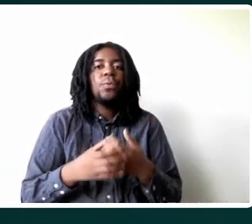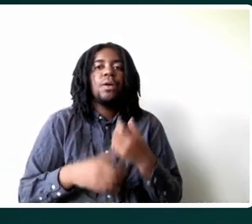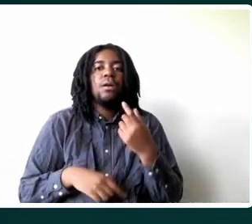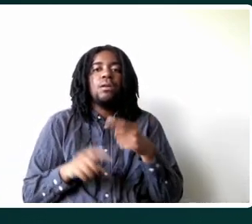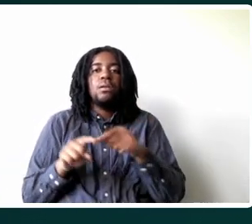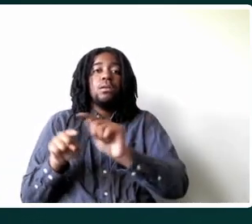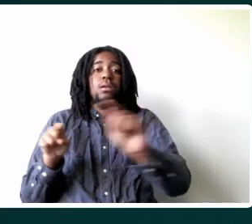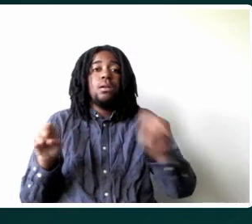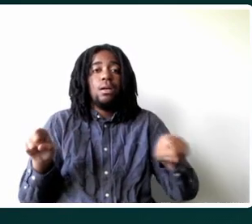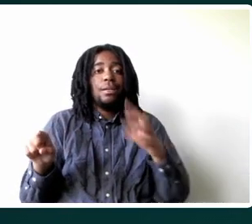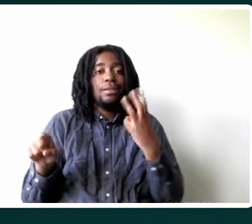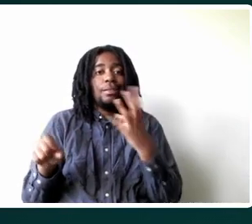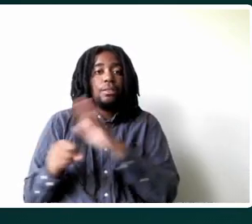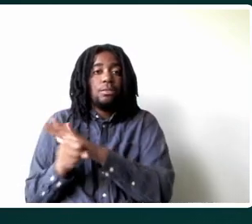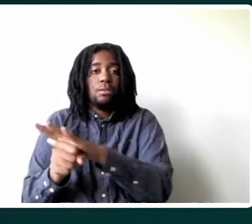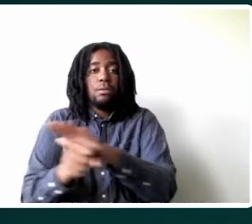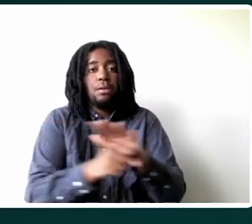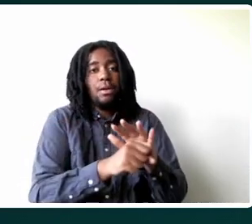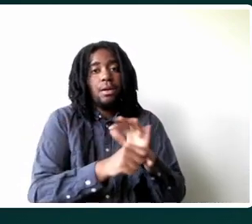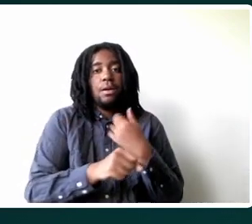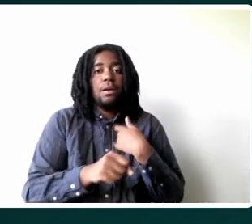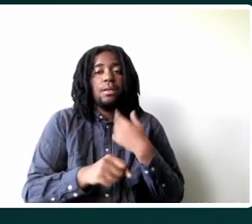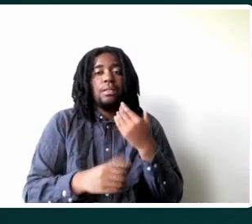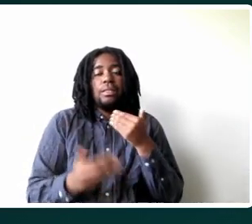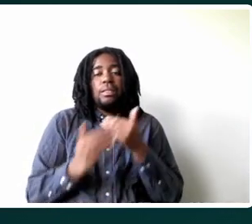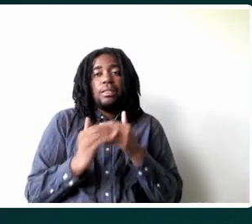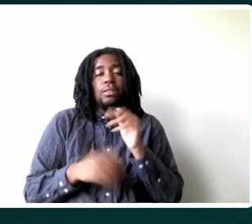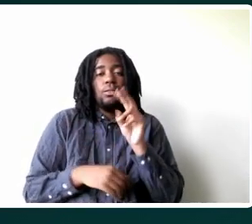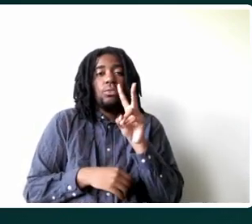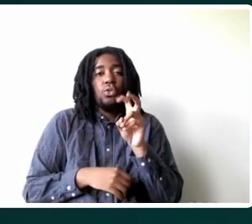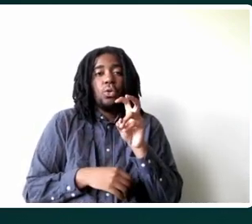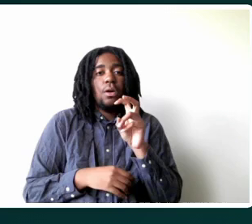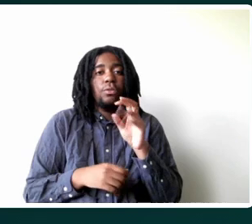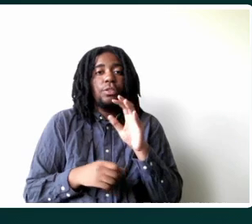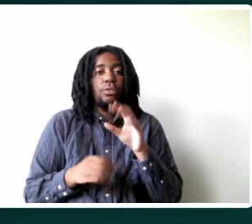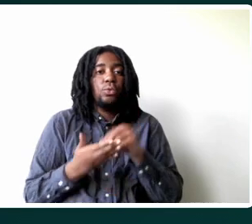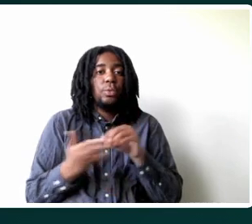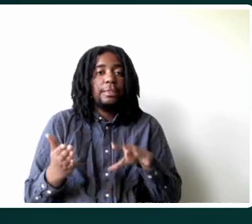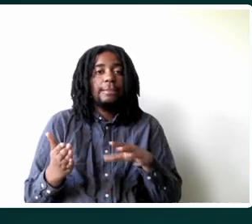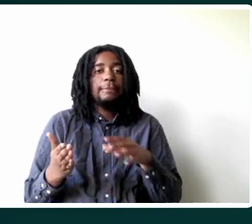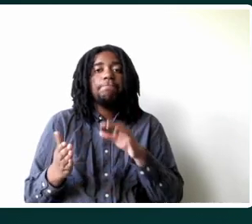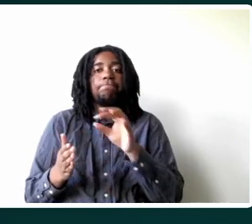we had close to 200 students from across the six sites. We split them up into smaller groups